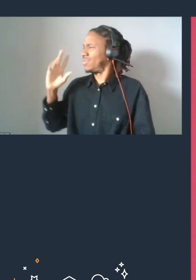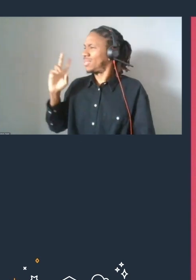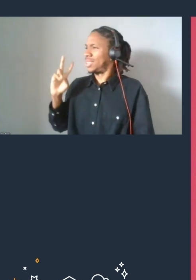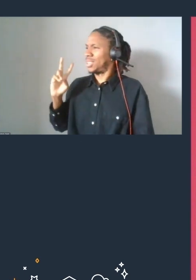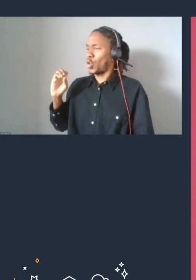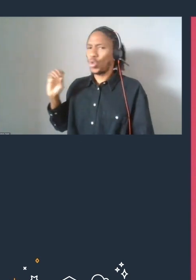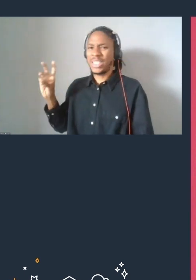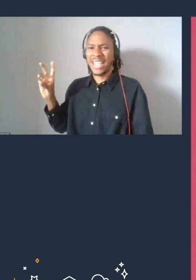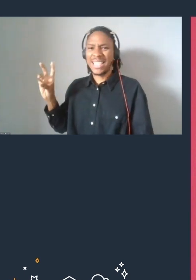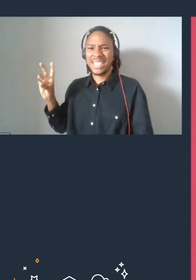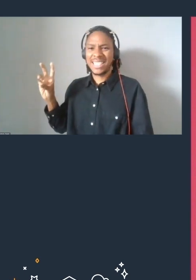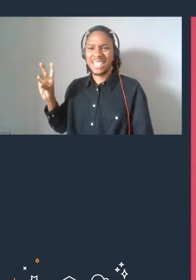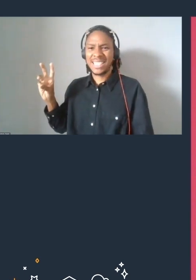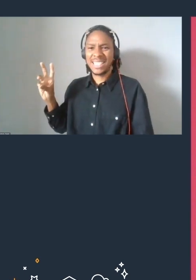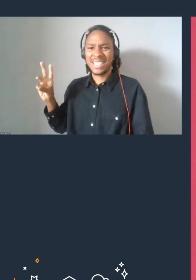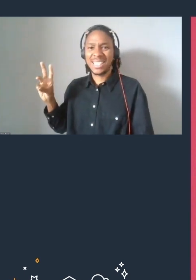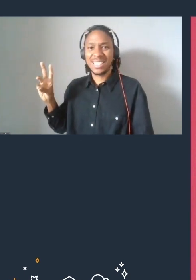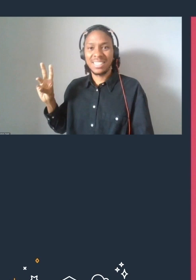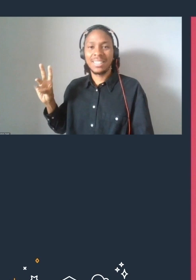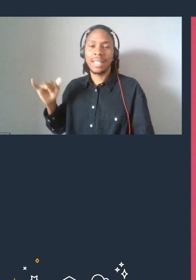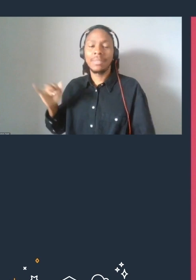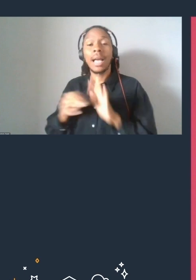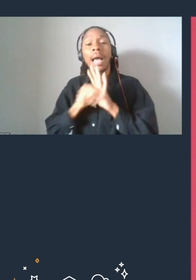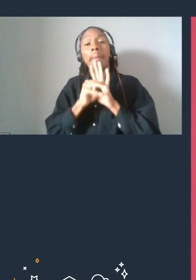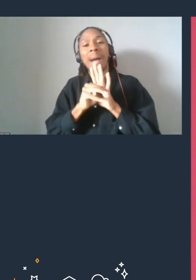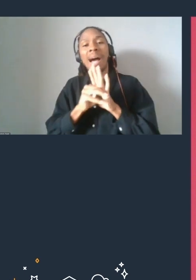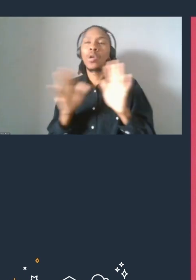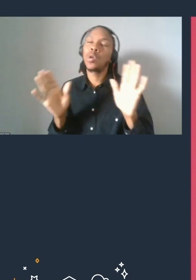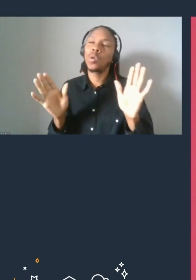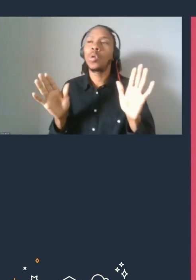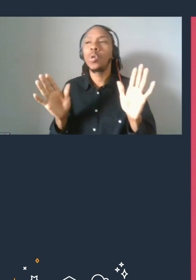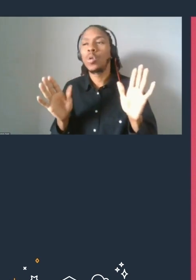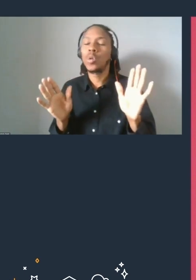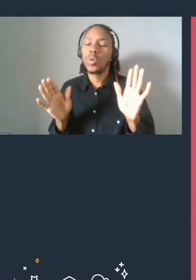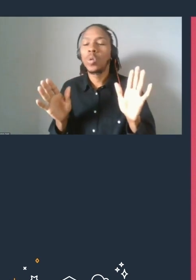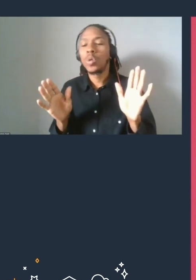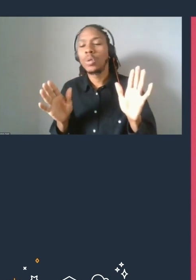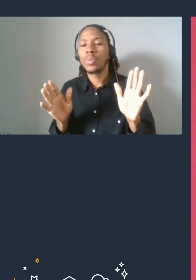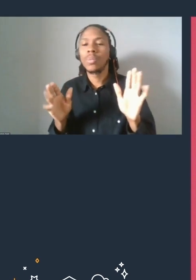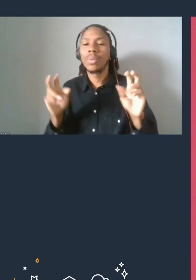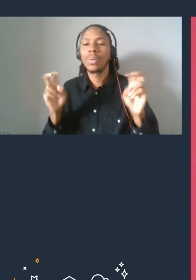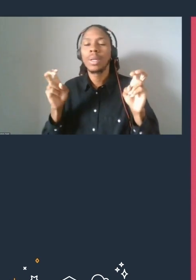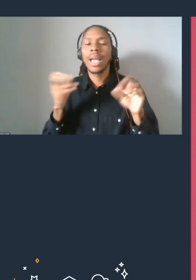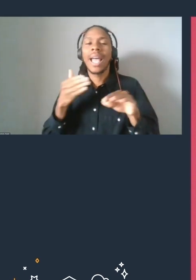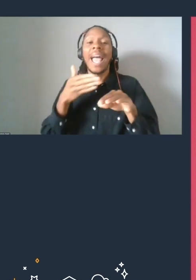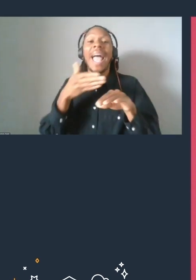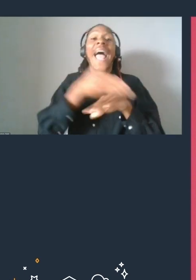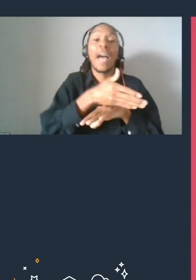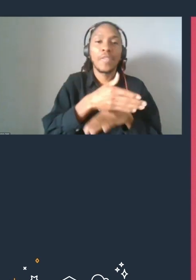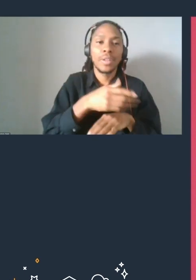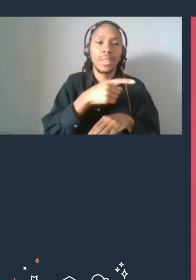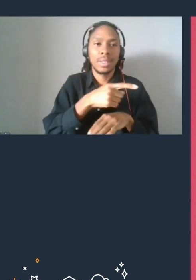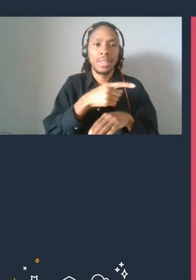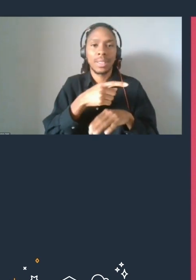and this was sort of a model that was very much sort of after this kind of storage for the internet pattern.